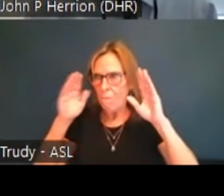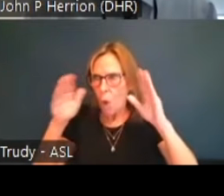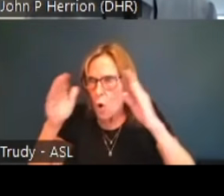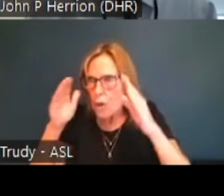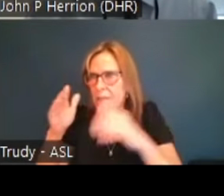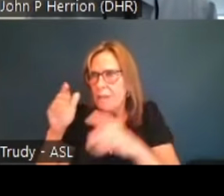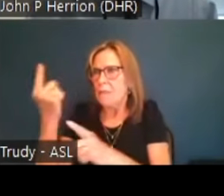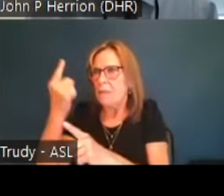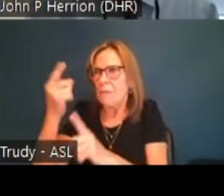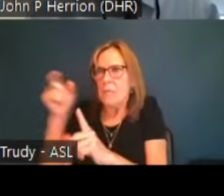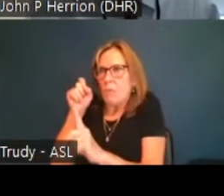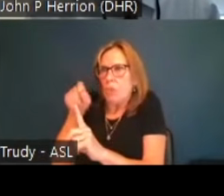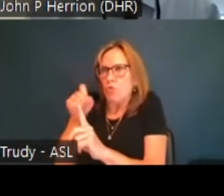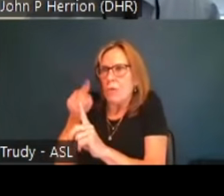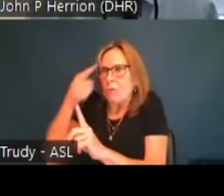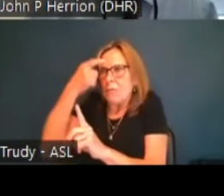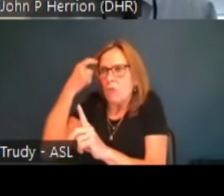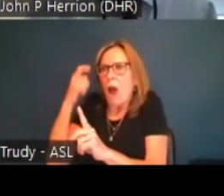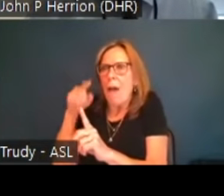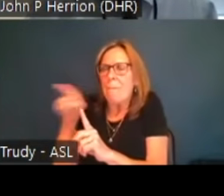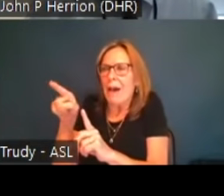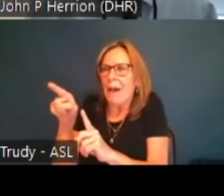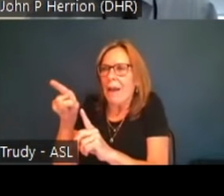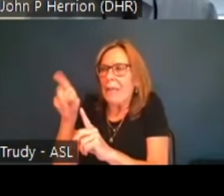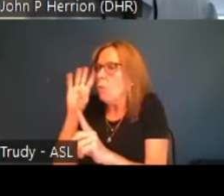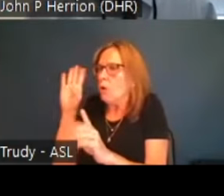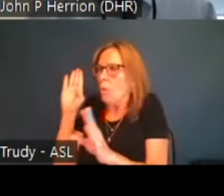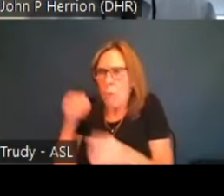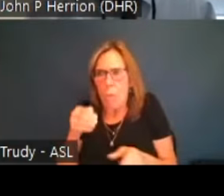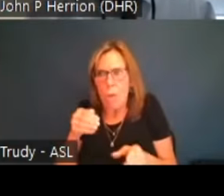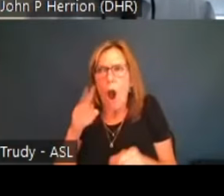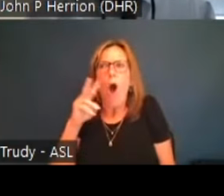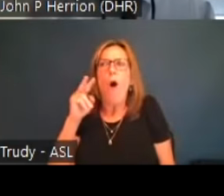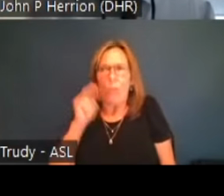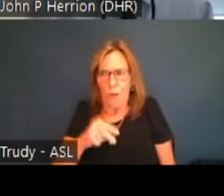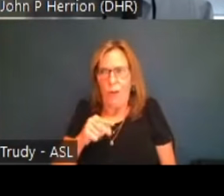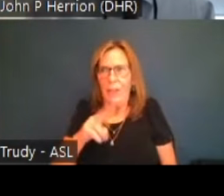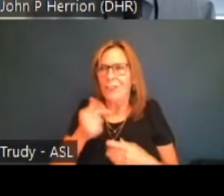what could then turn into a very bad situation for this